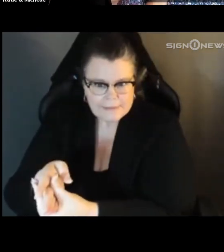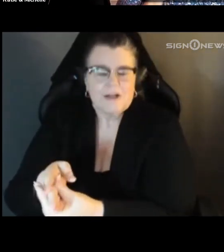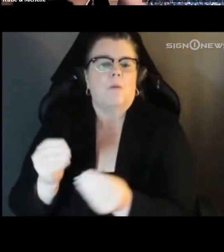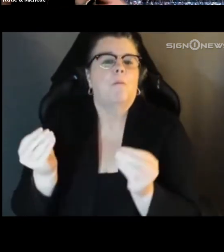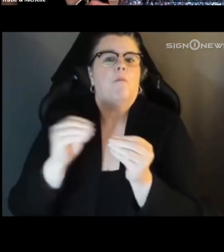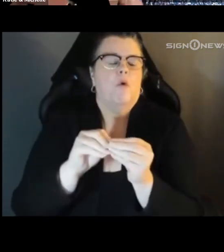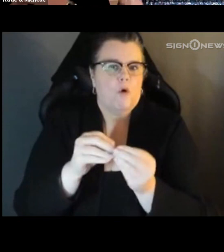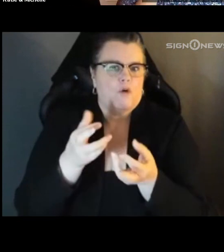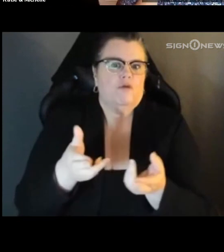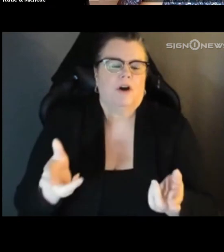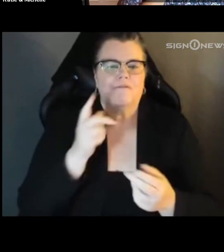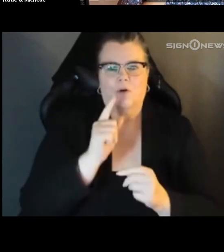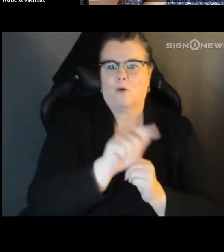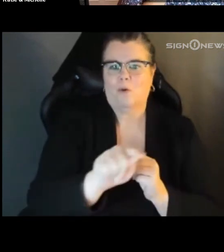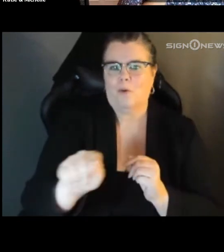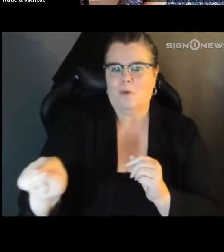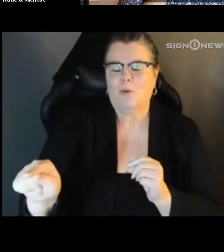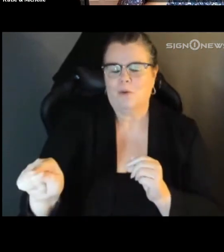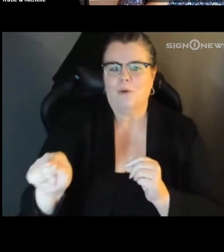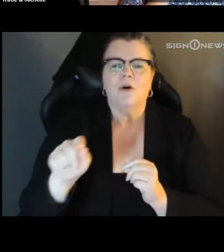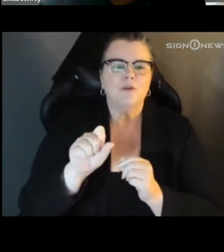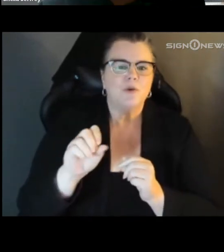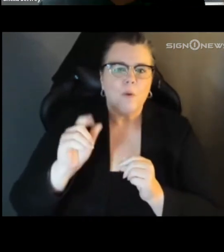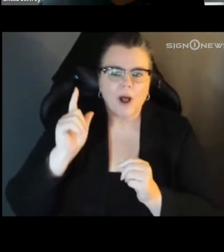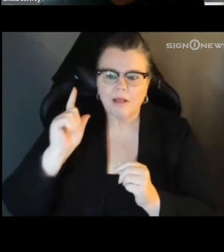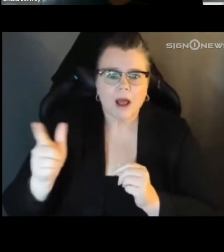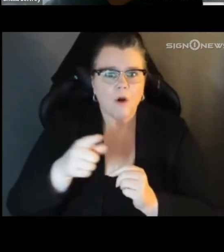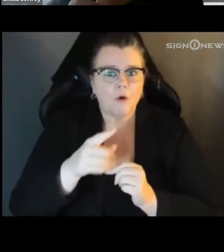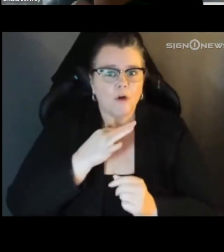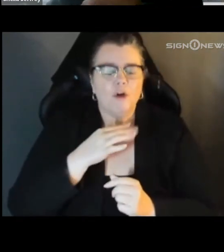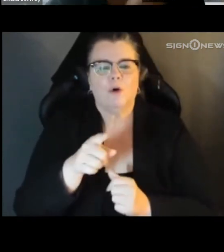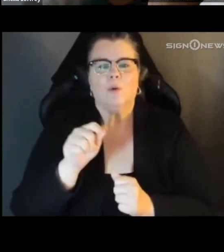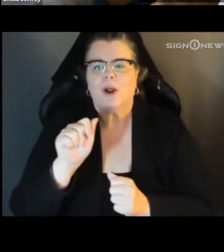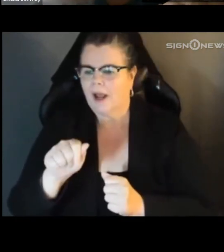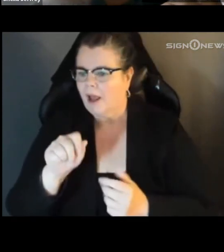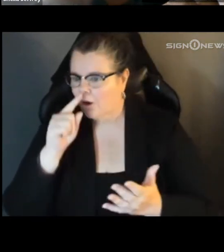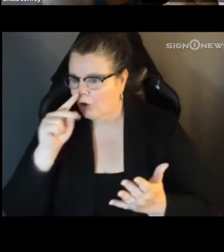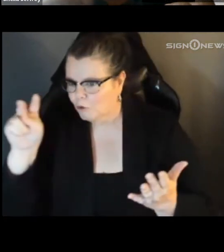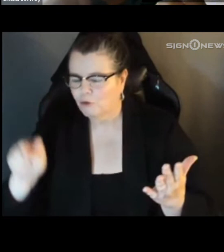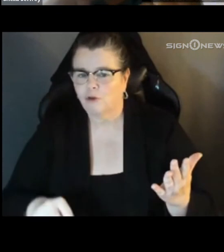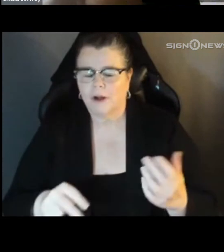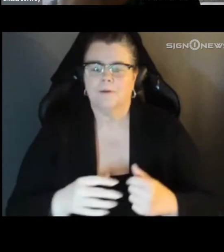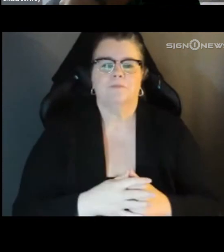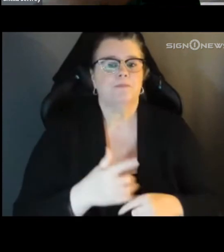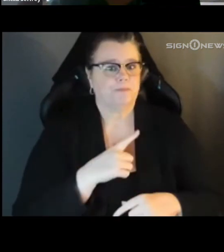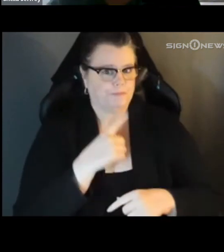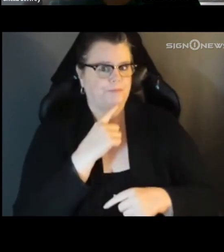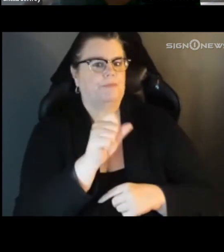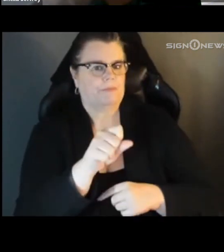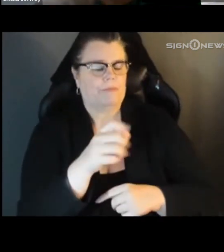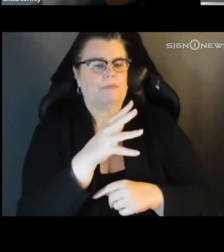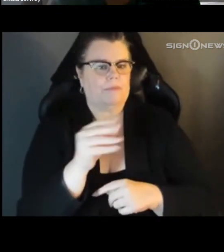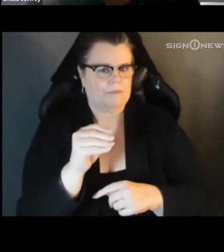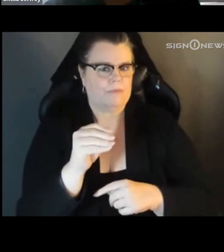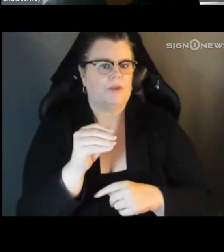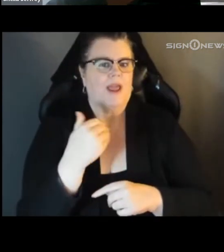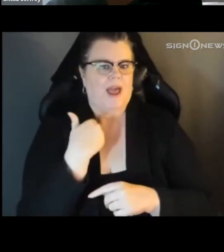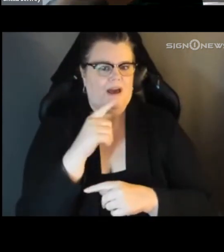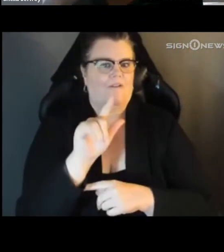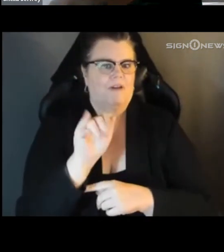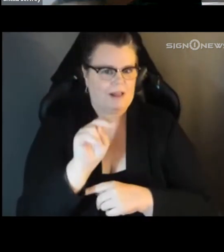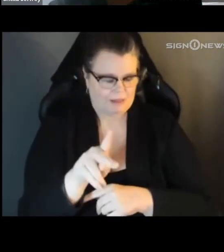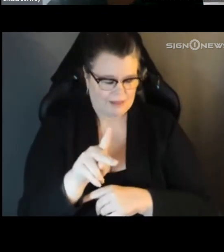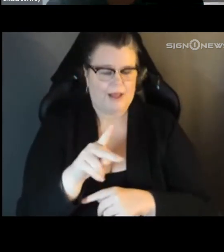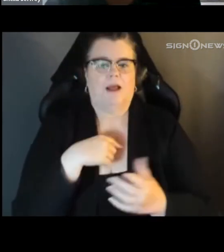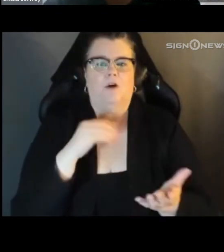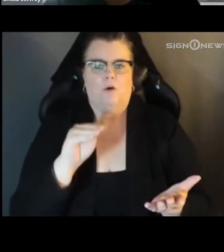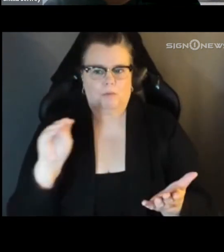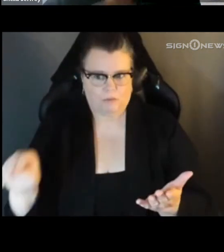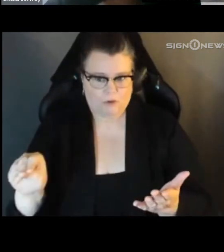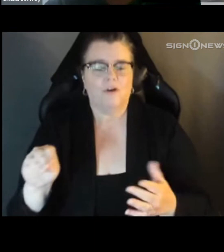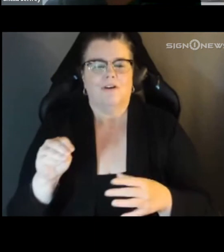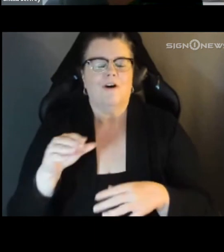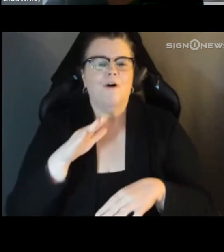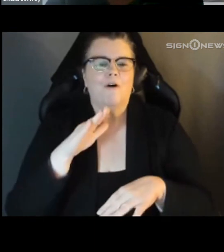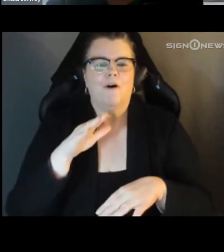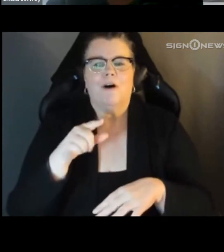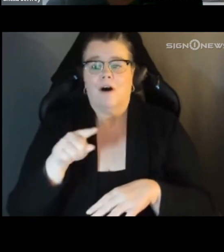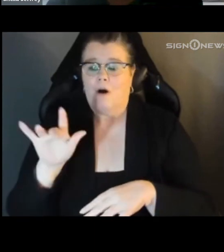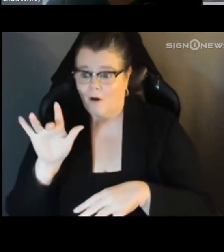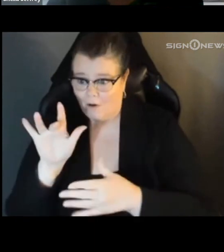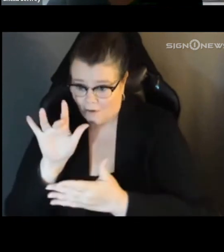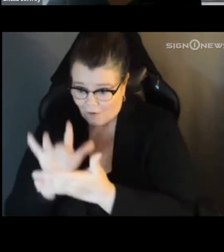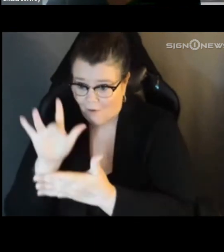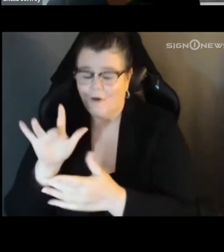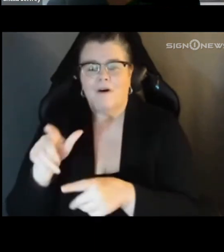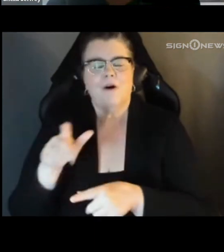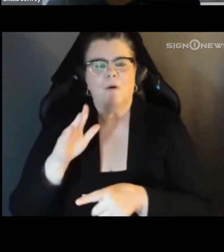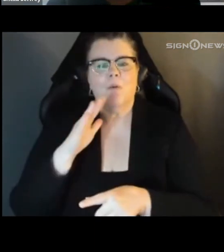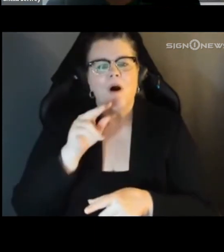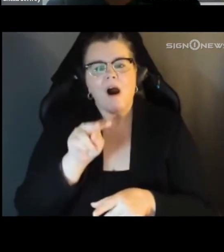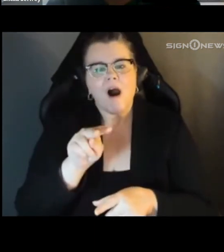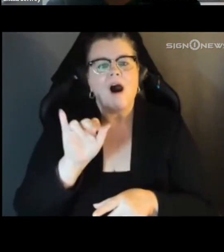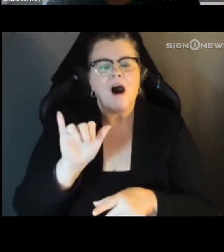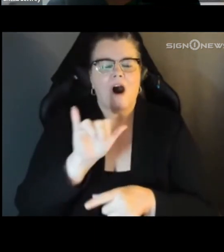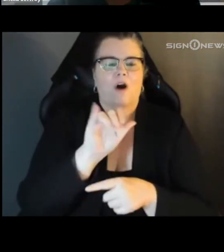um this kind of like One-Stop place in the chat we're on YouTube and we talked about voting video